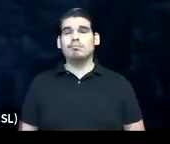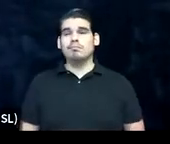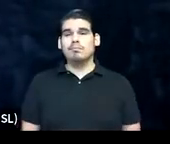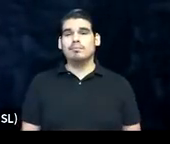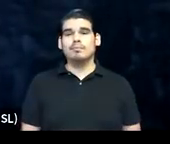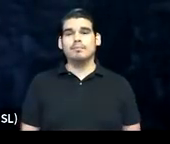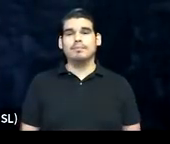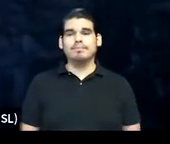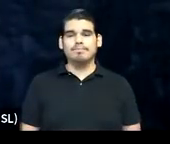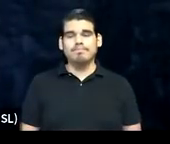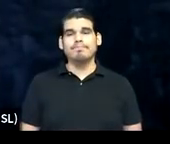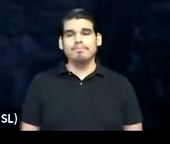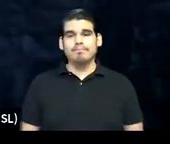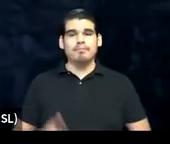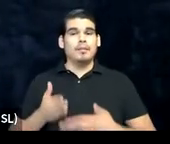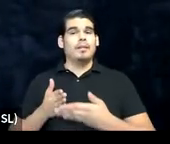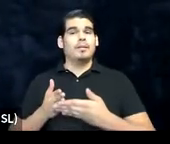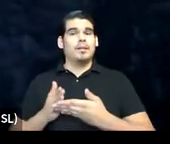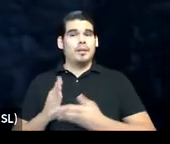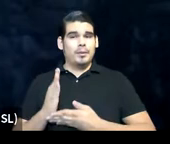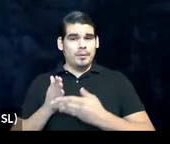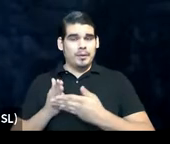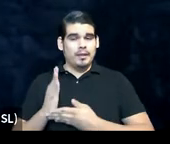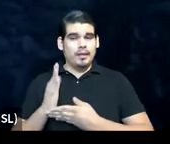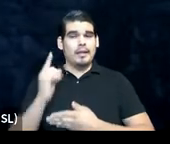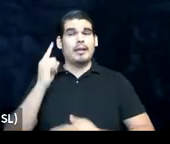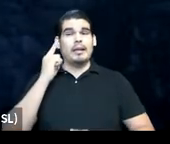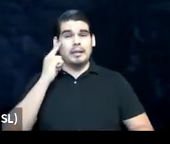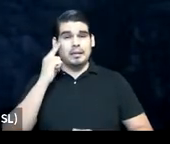Hopefully, you know, you kind of saw the details of what what goes into